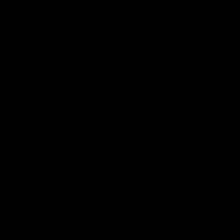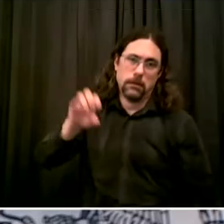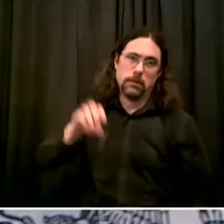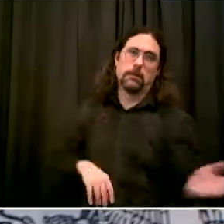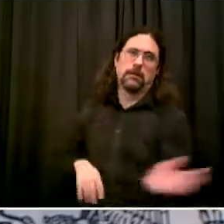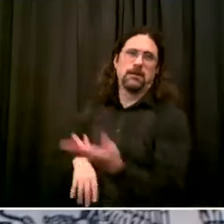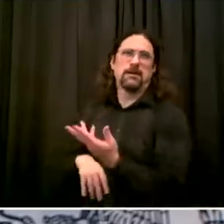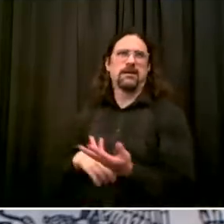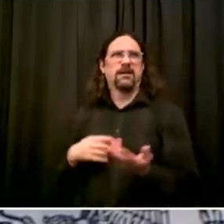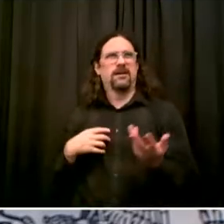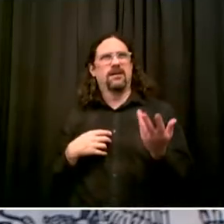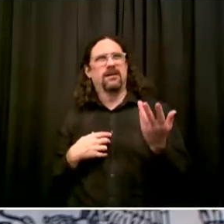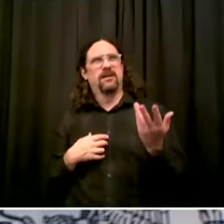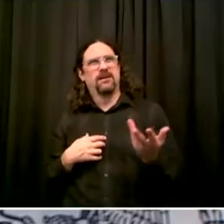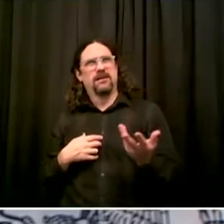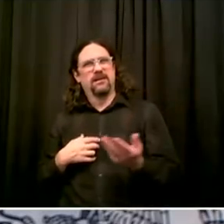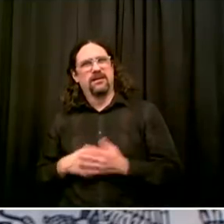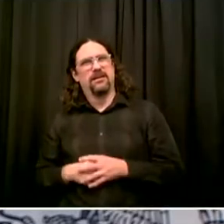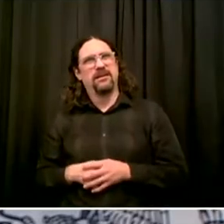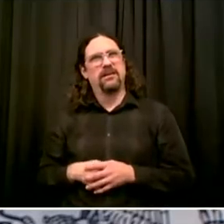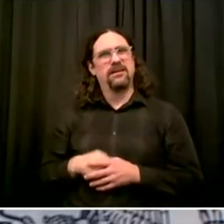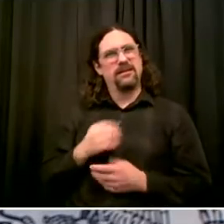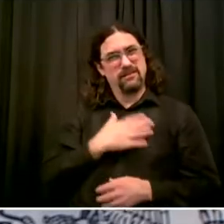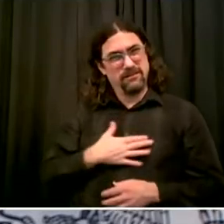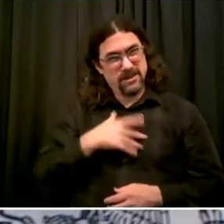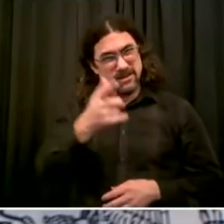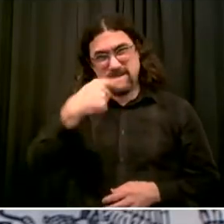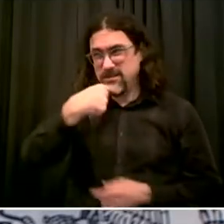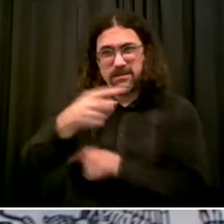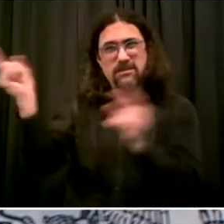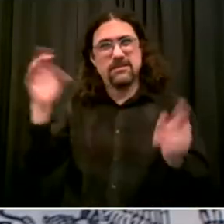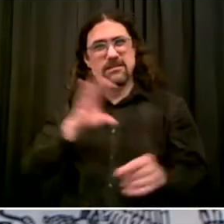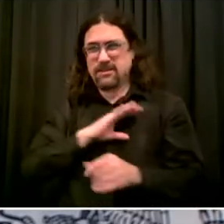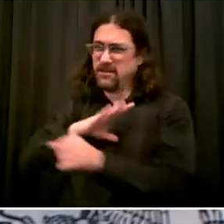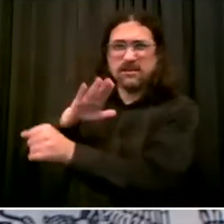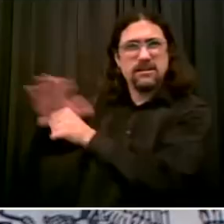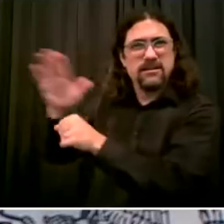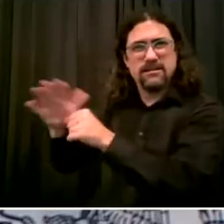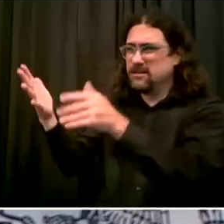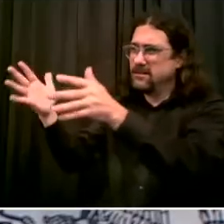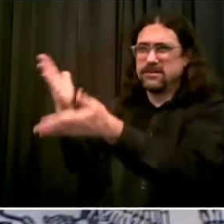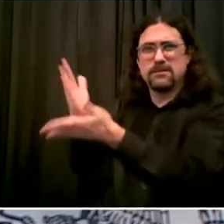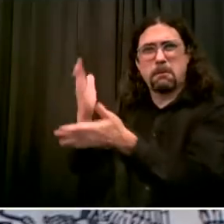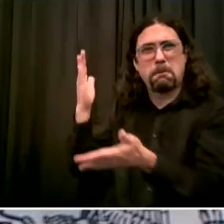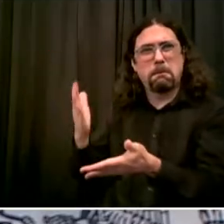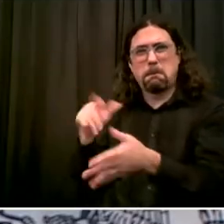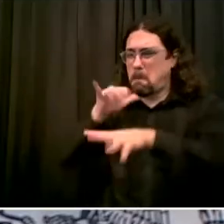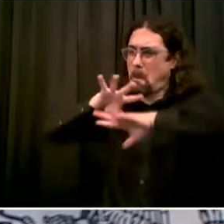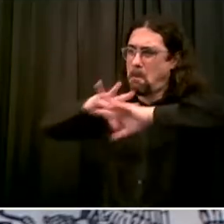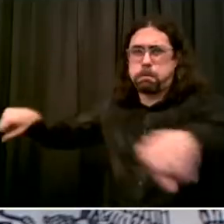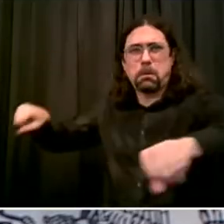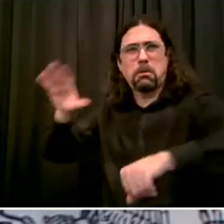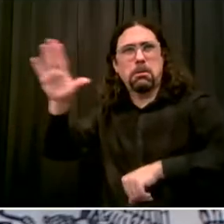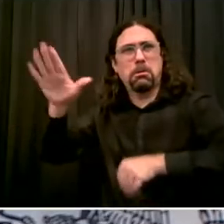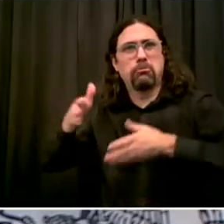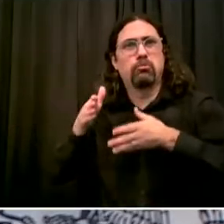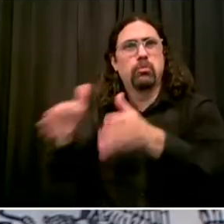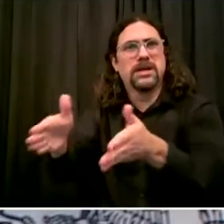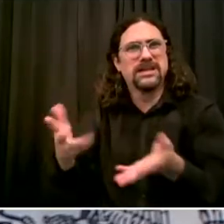ETSOMHING THAT YOU CAN OR HAVE ANY INTEREST IN DIRECTING THE NYPD TO DO